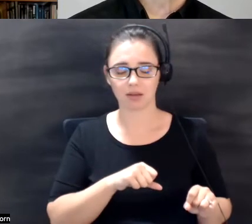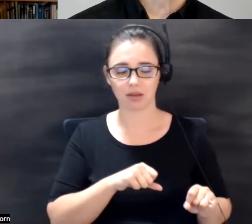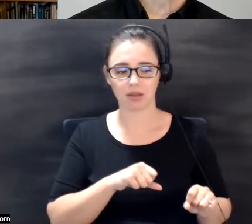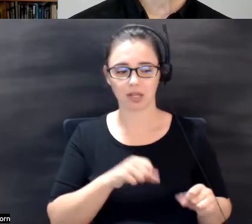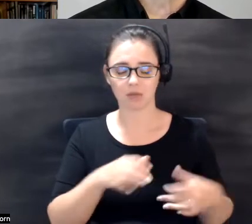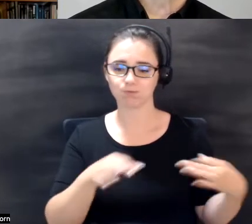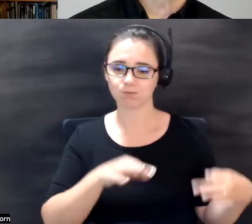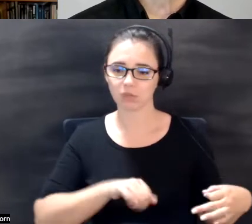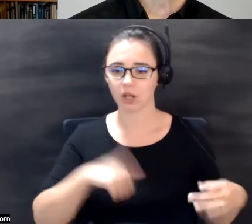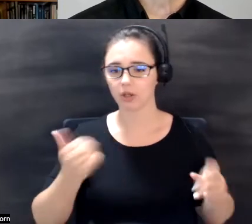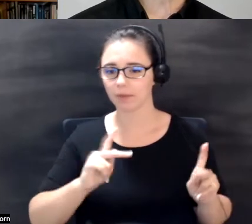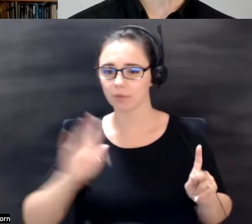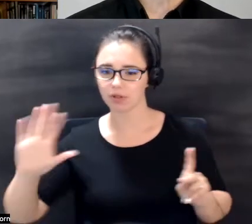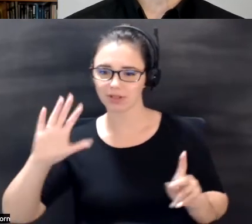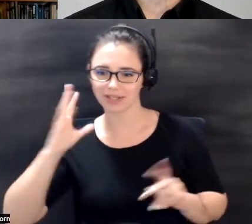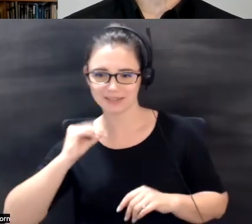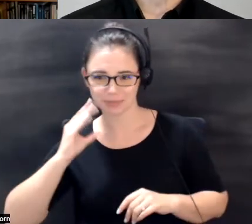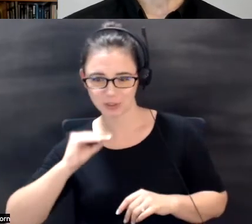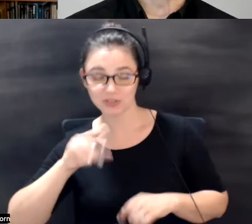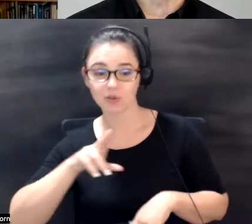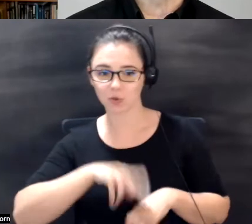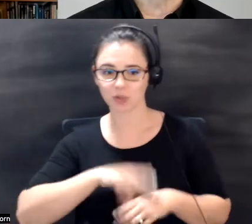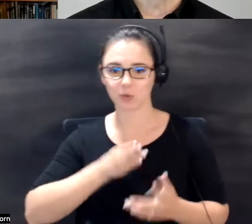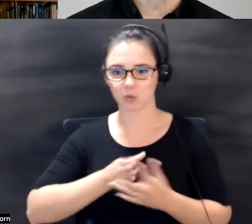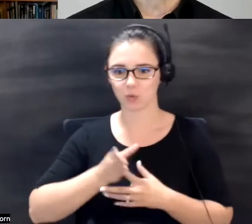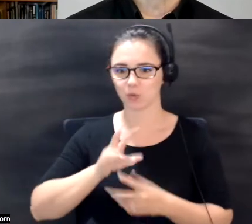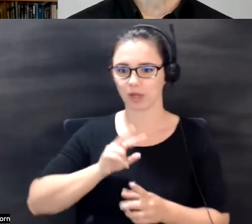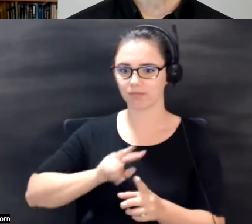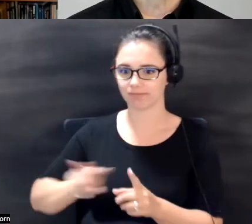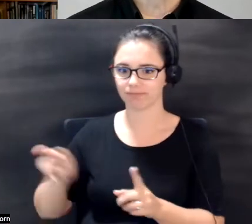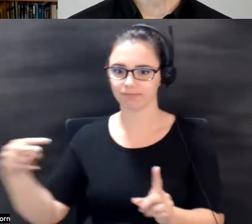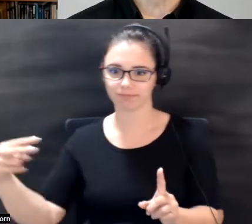And it's of course, it's going to be through a lens of themselves.